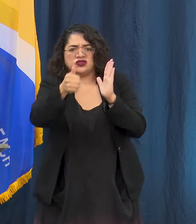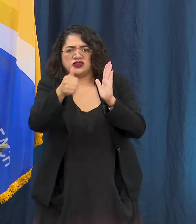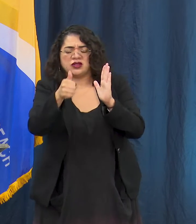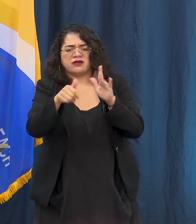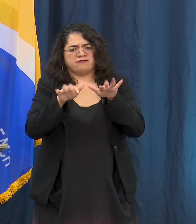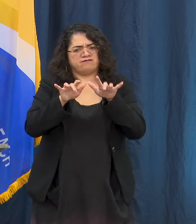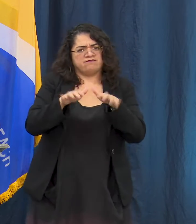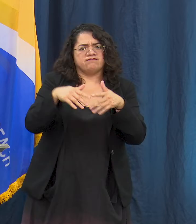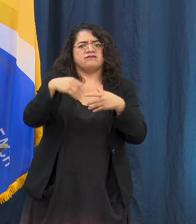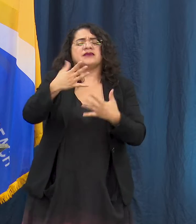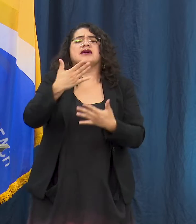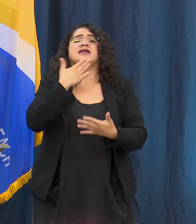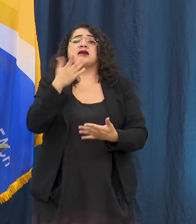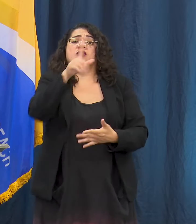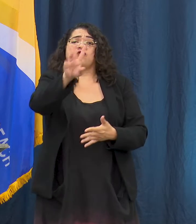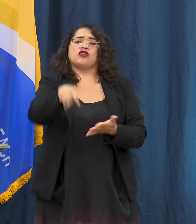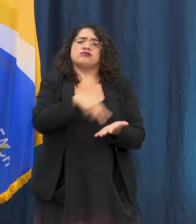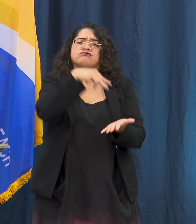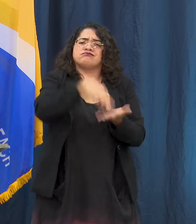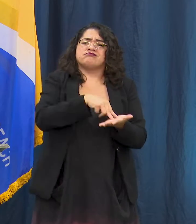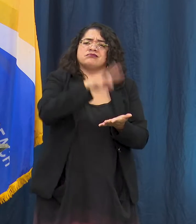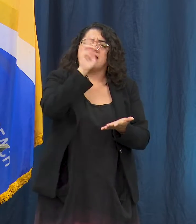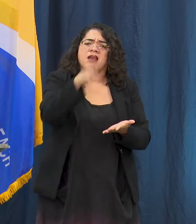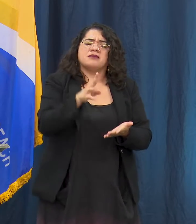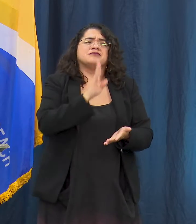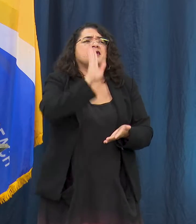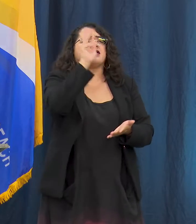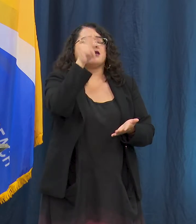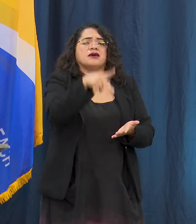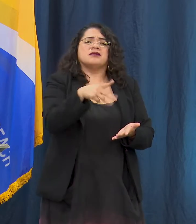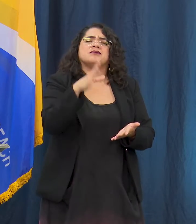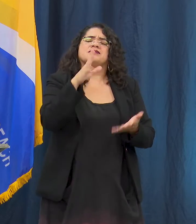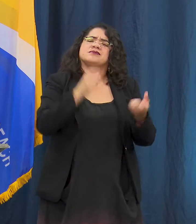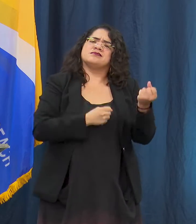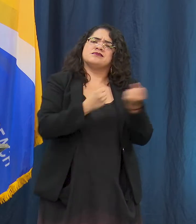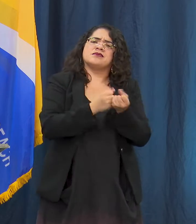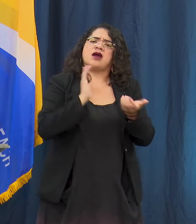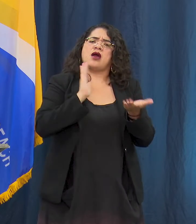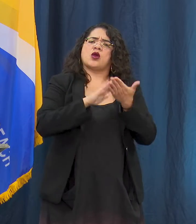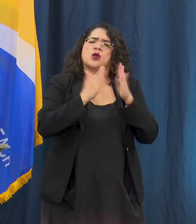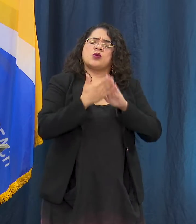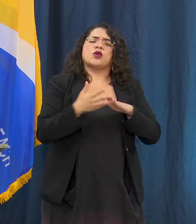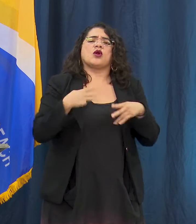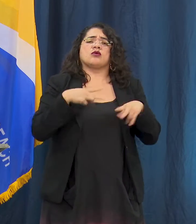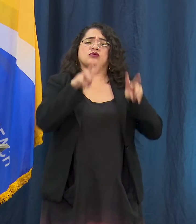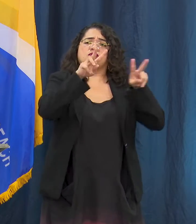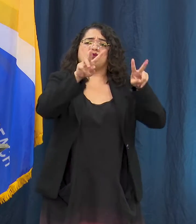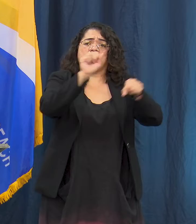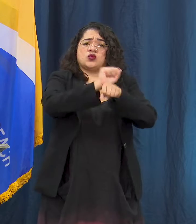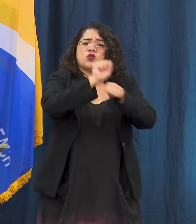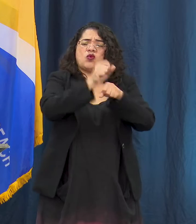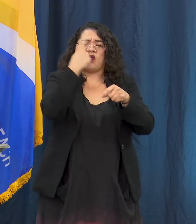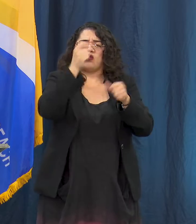stance, thank you for being in our community, and I look forward to working with all of you moving forward through this COVID crisis. This crisis of